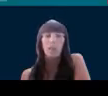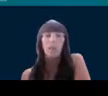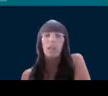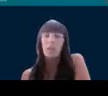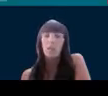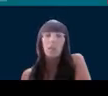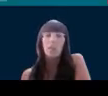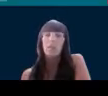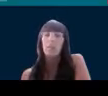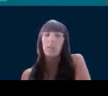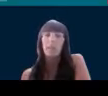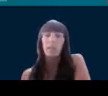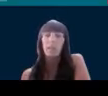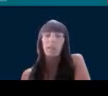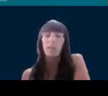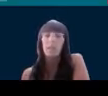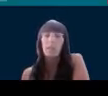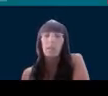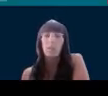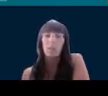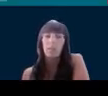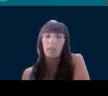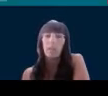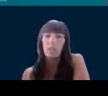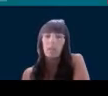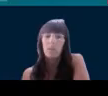So thank you to complete those those who complete those